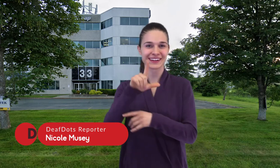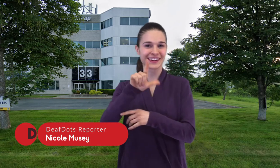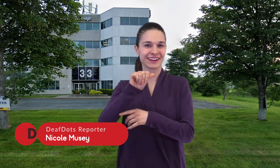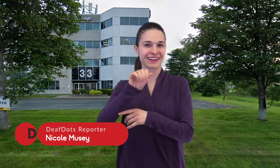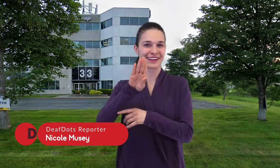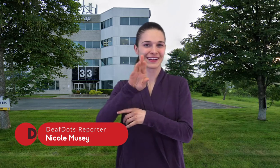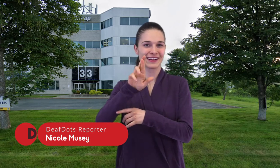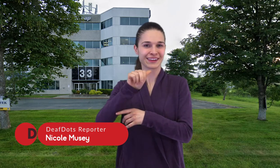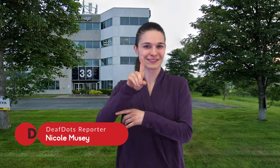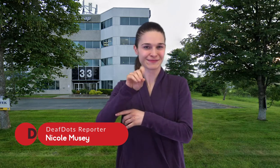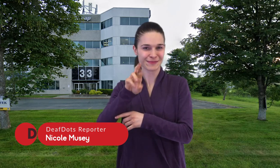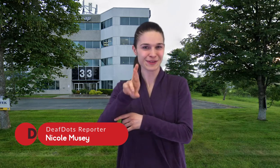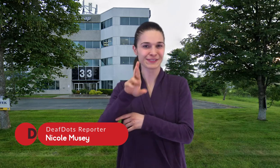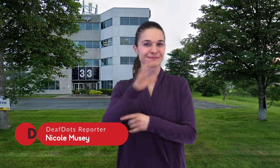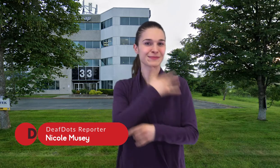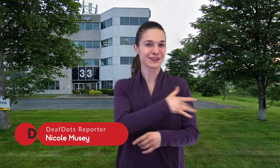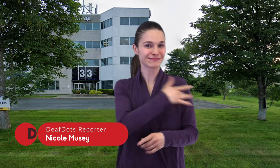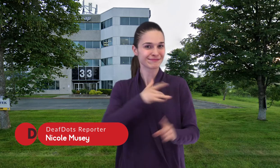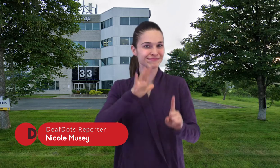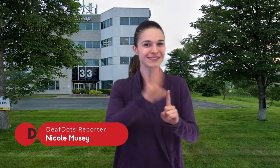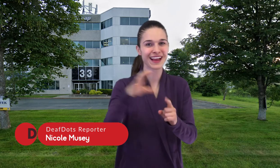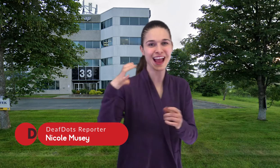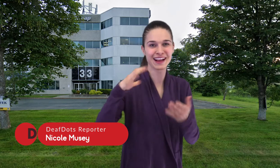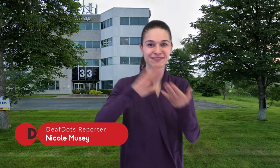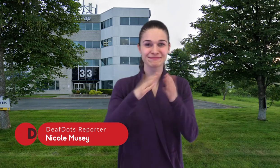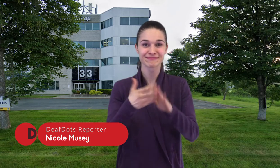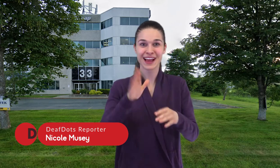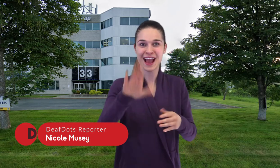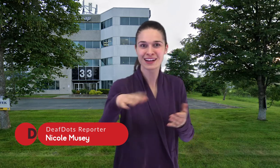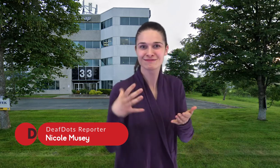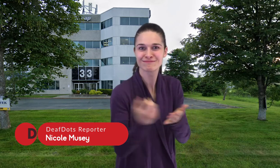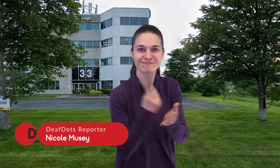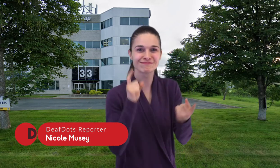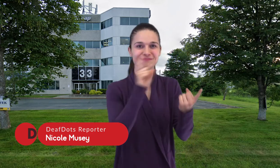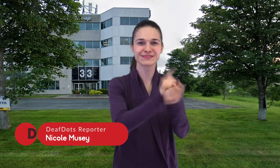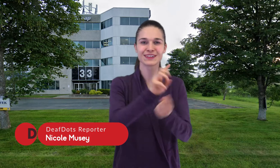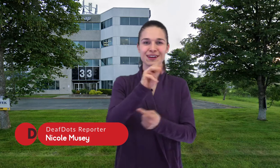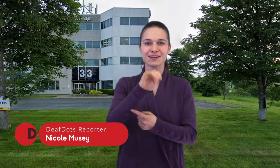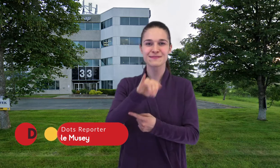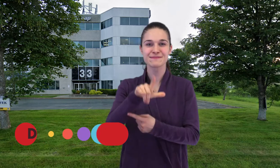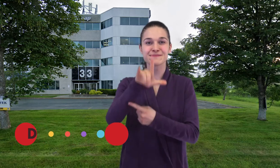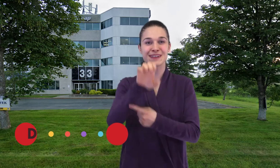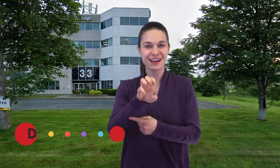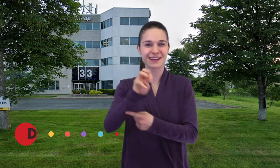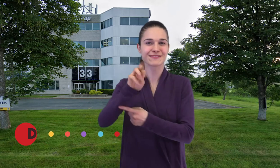the capital of Newfoundland and Labrador province.